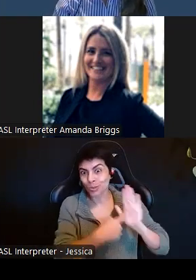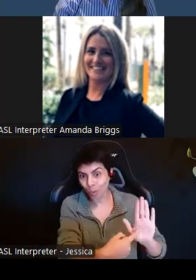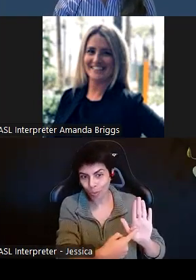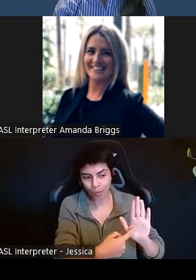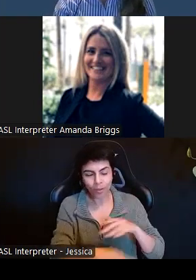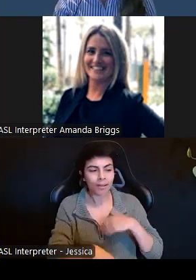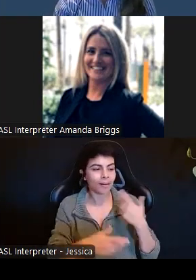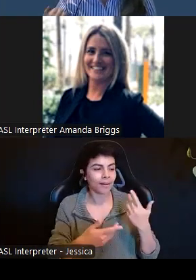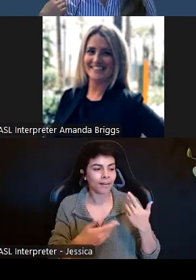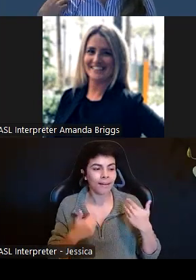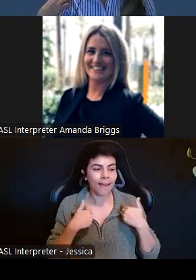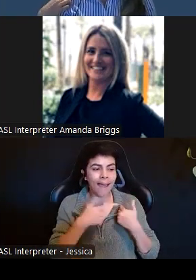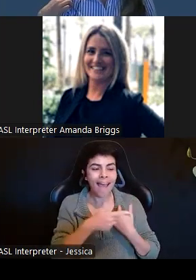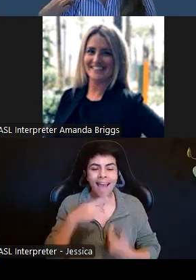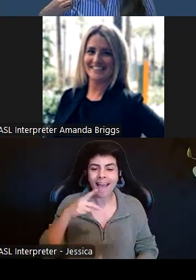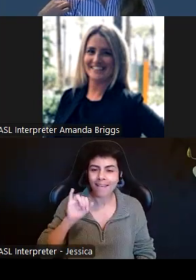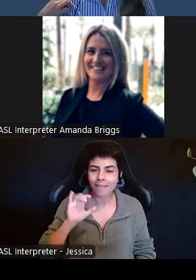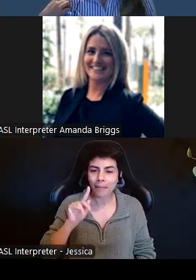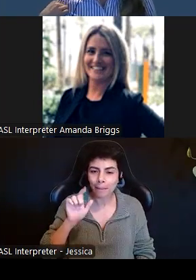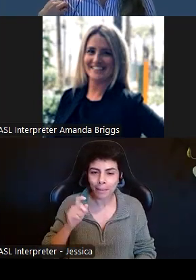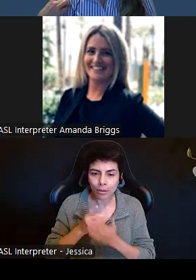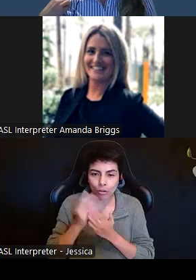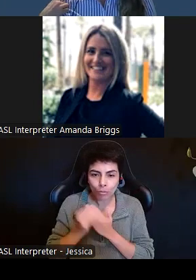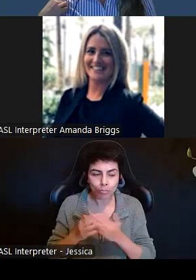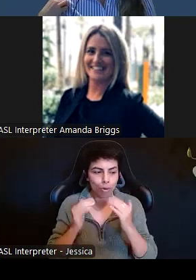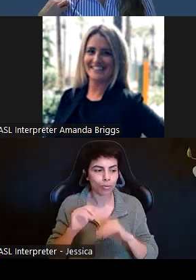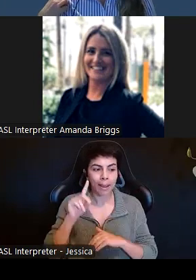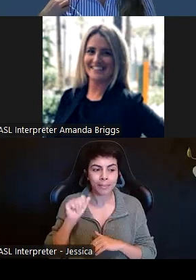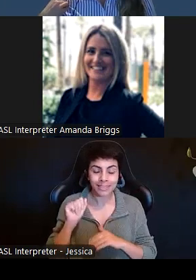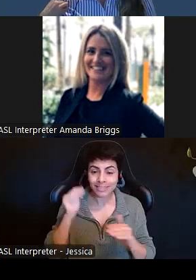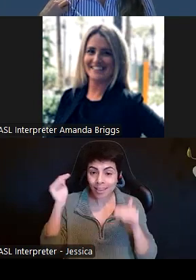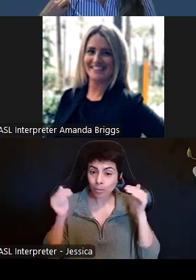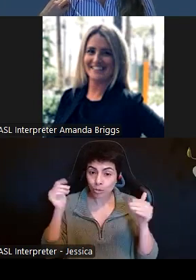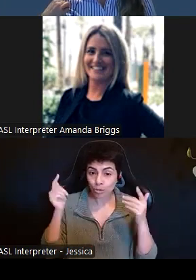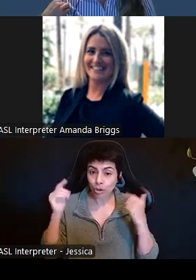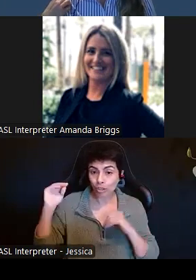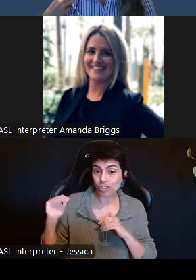So, there's a typical program, the disabled adult child program.